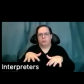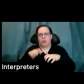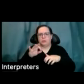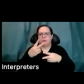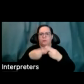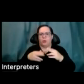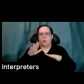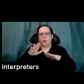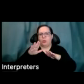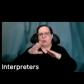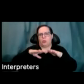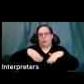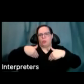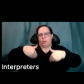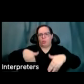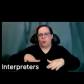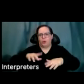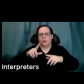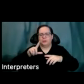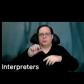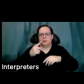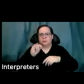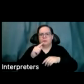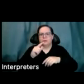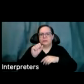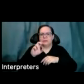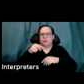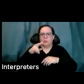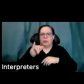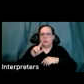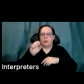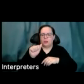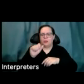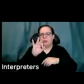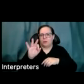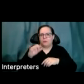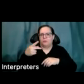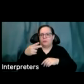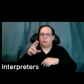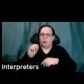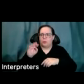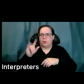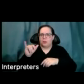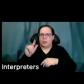qualia, of the qualia, of polio myelitis. And quote, at the time, I didn't know what to quell, I meant, I went to the